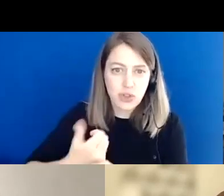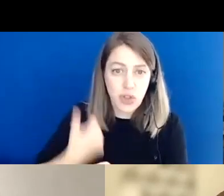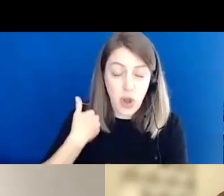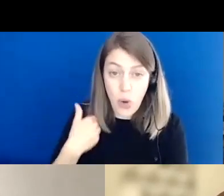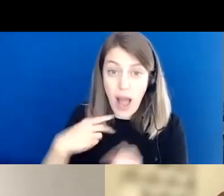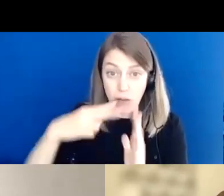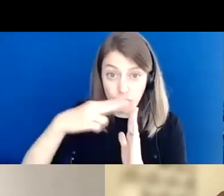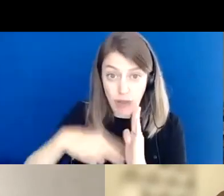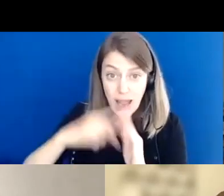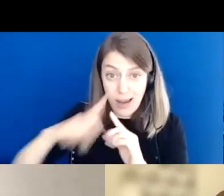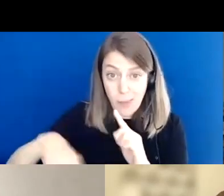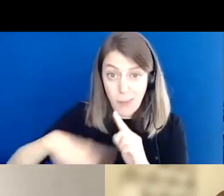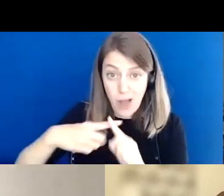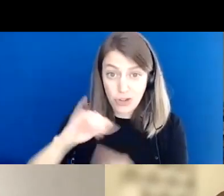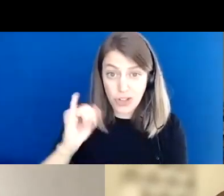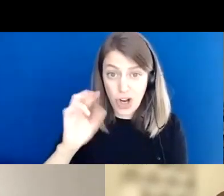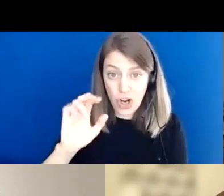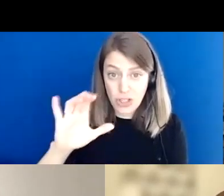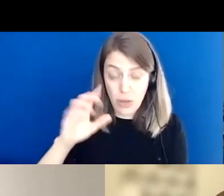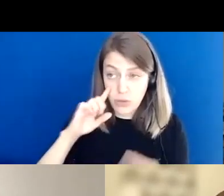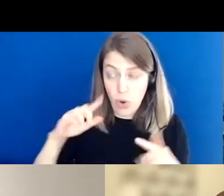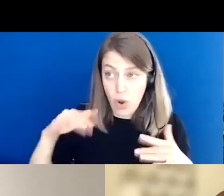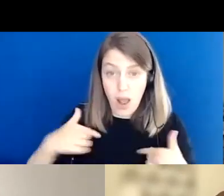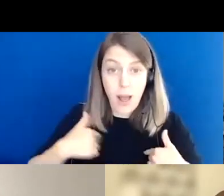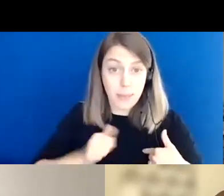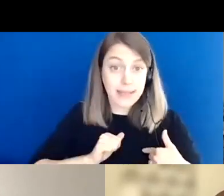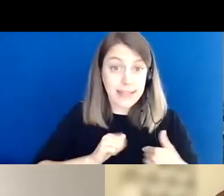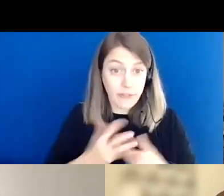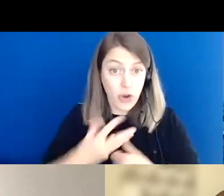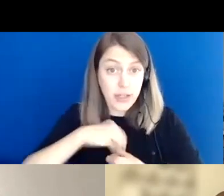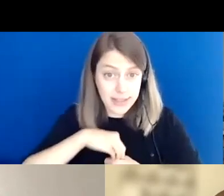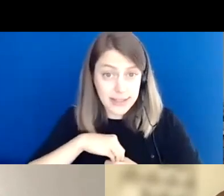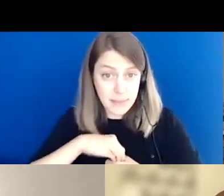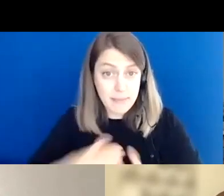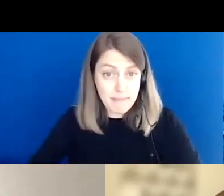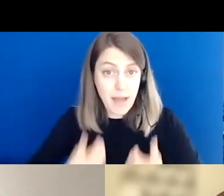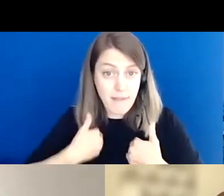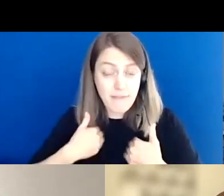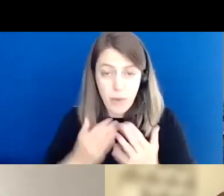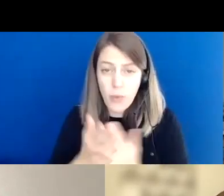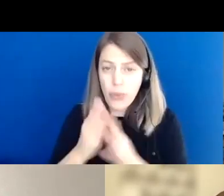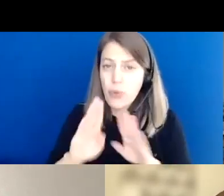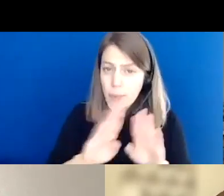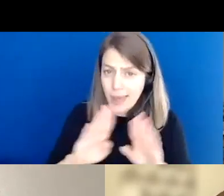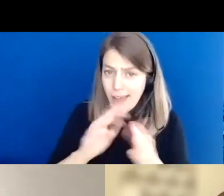I myself am autistic and went through behavioral treatments as a child.